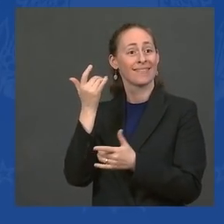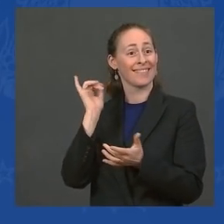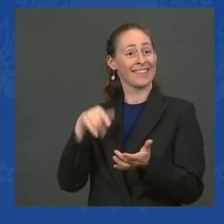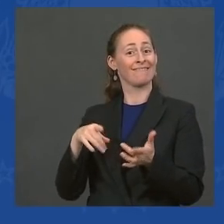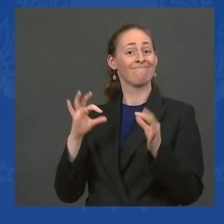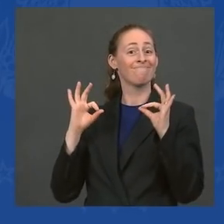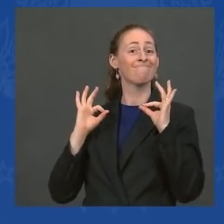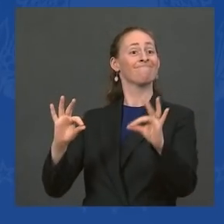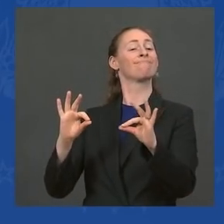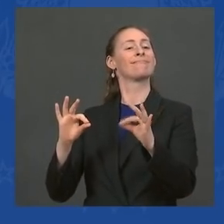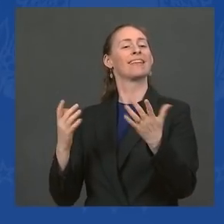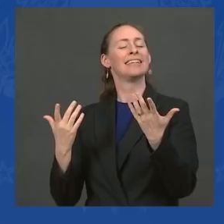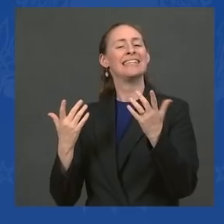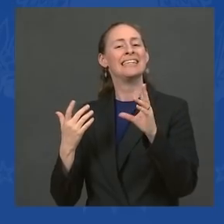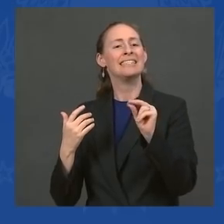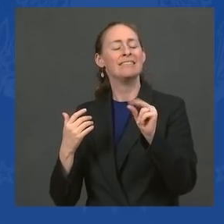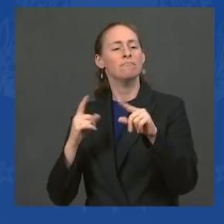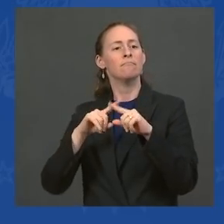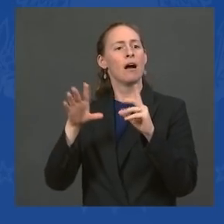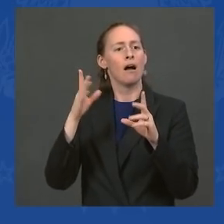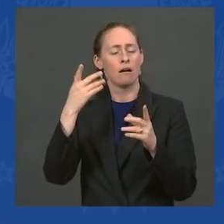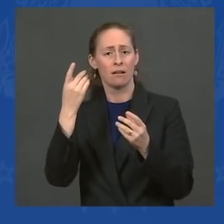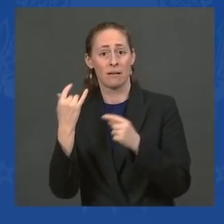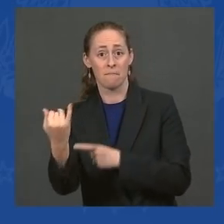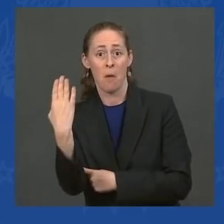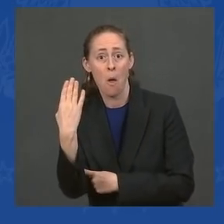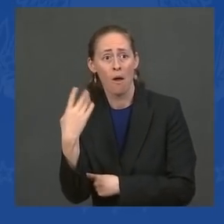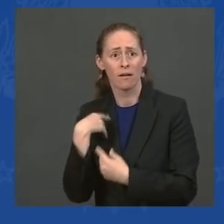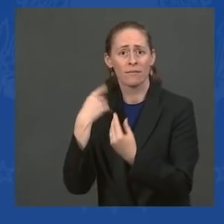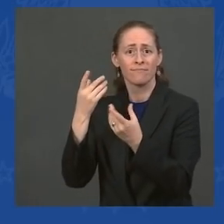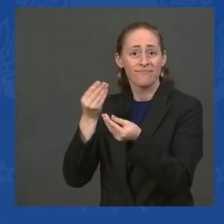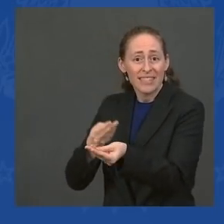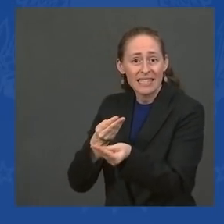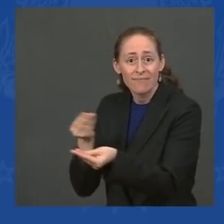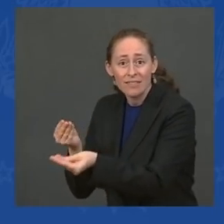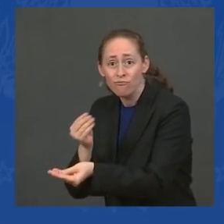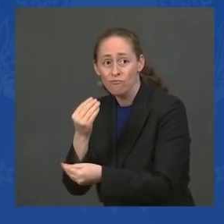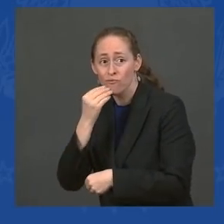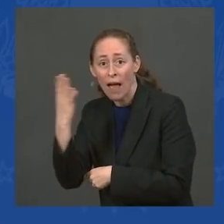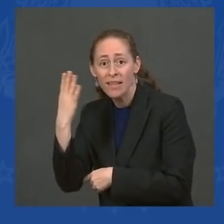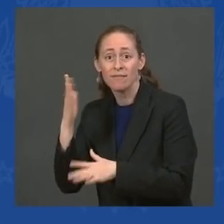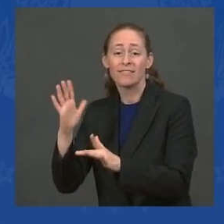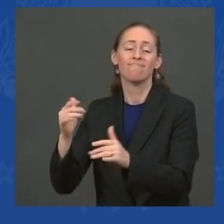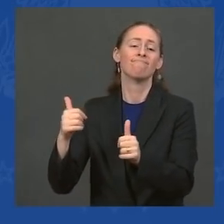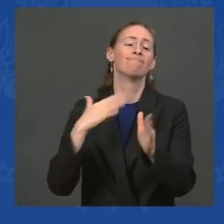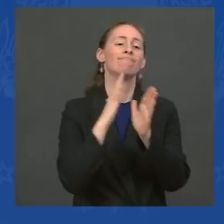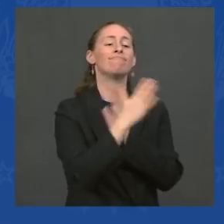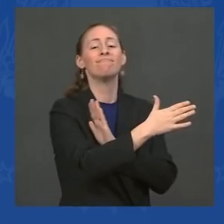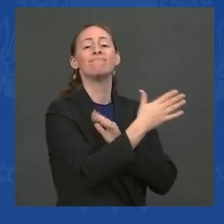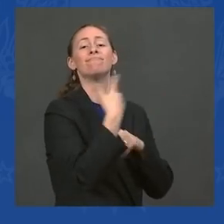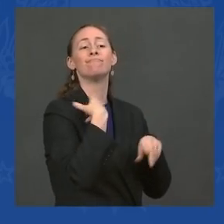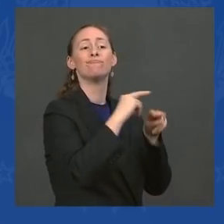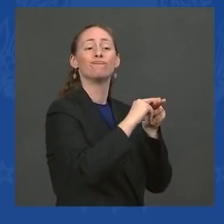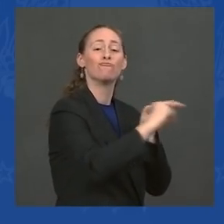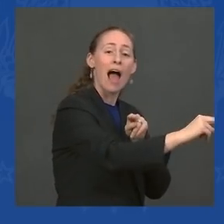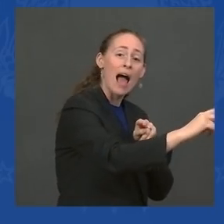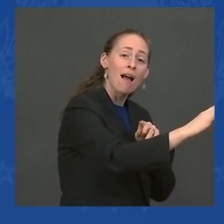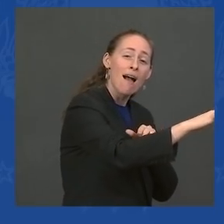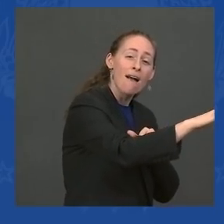and, when they got a little older, get them off to school. And I'd get on the train and come home in time to -- if I got home in time to have dinner --